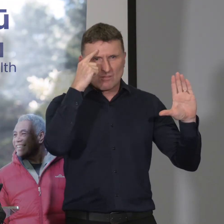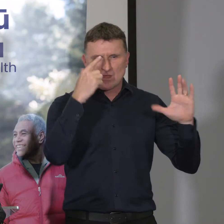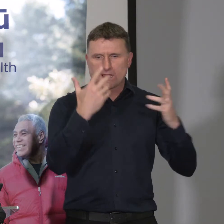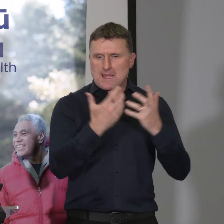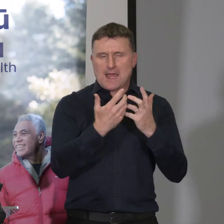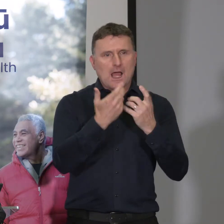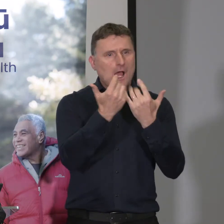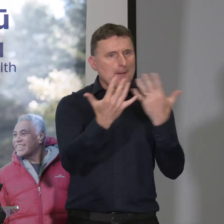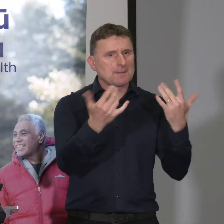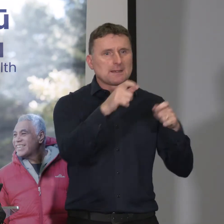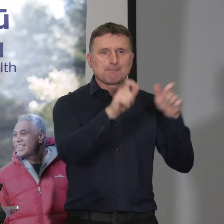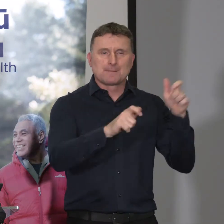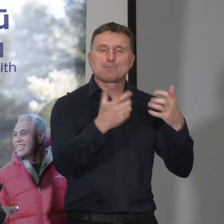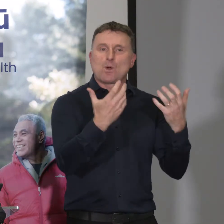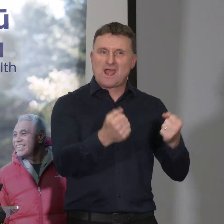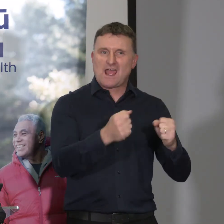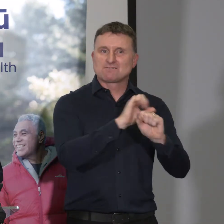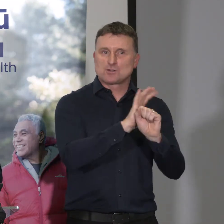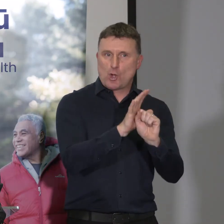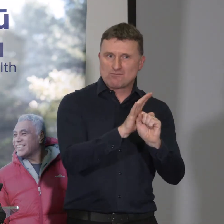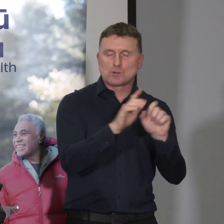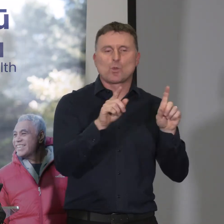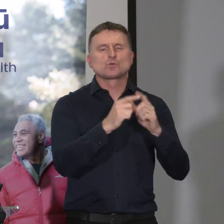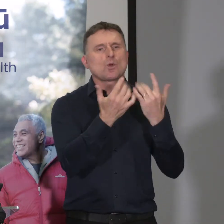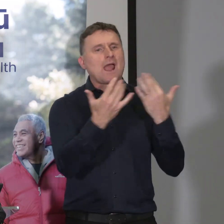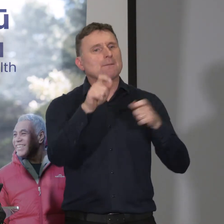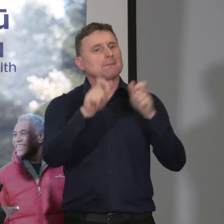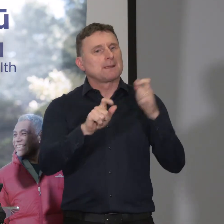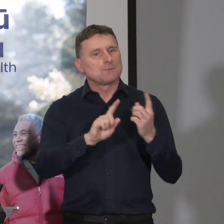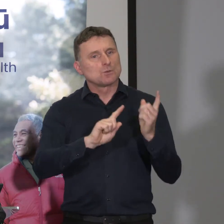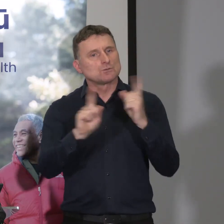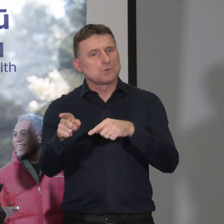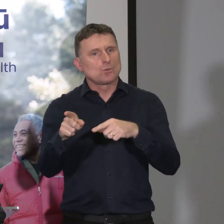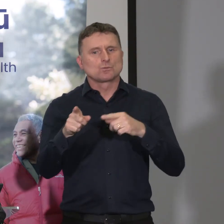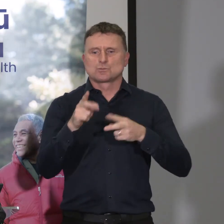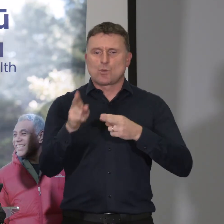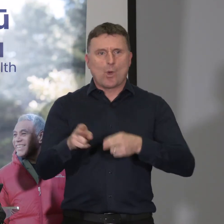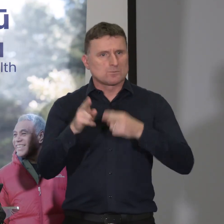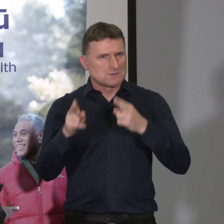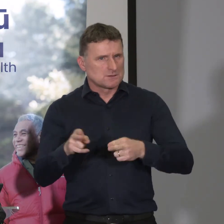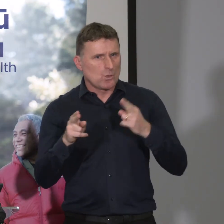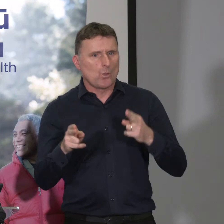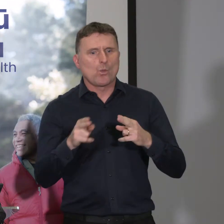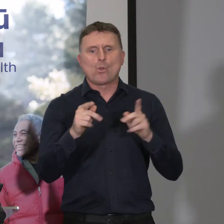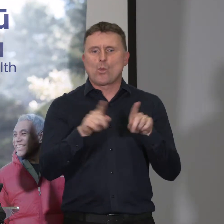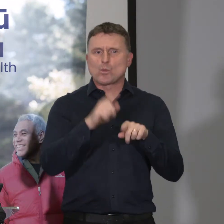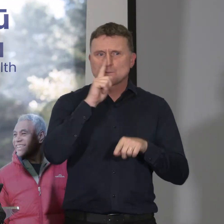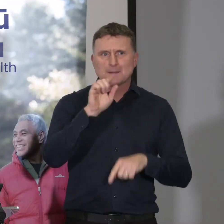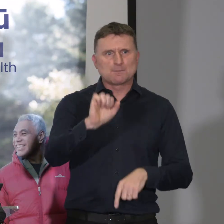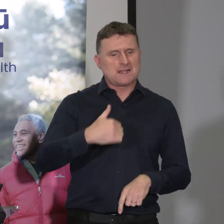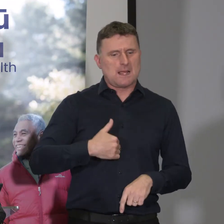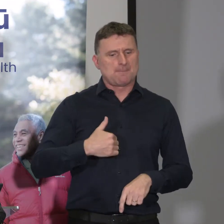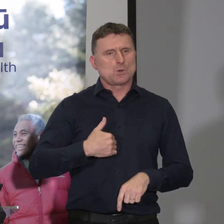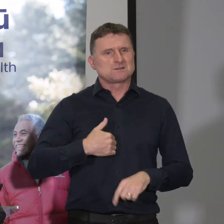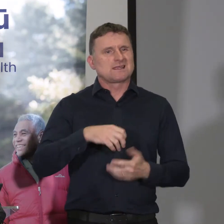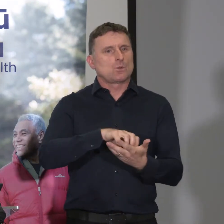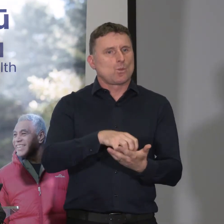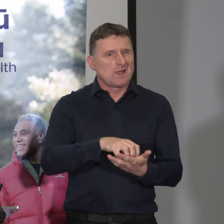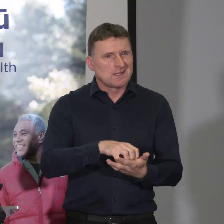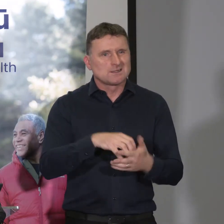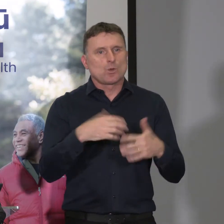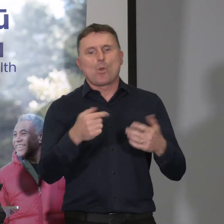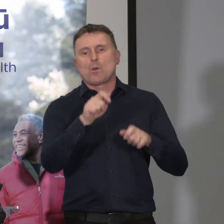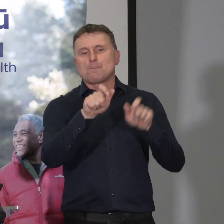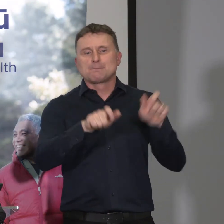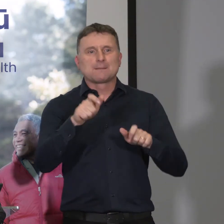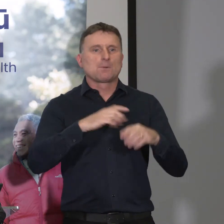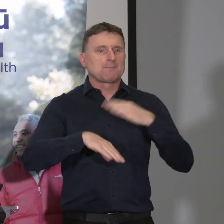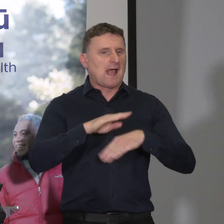update -- Aotearoa has